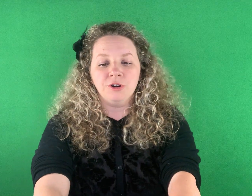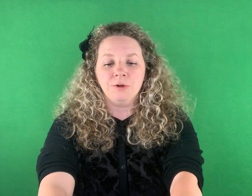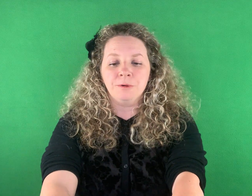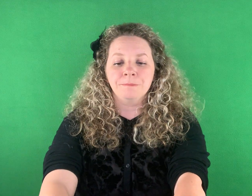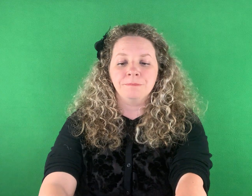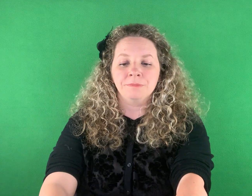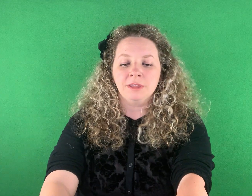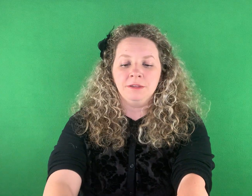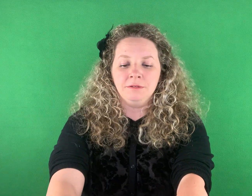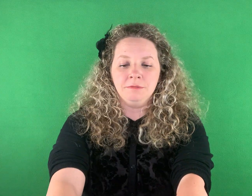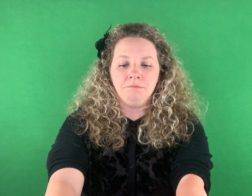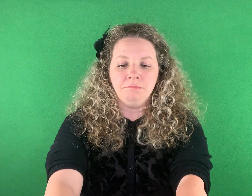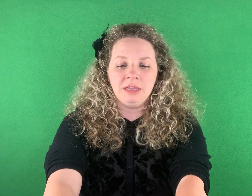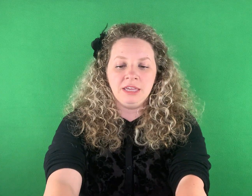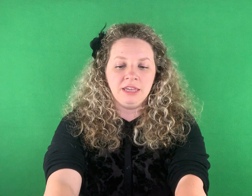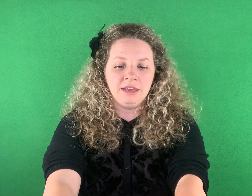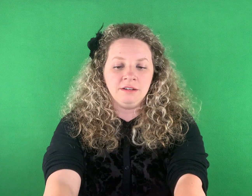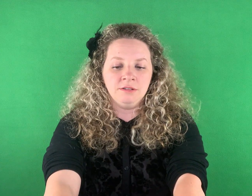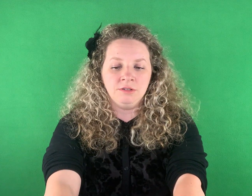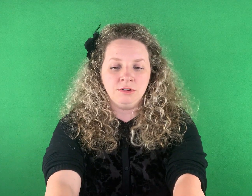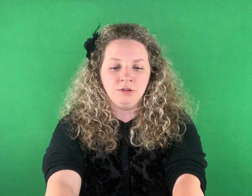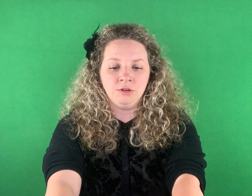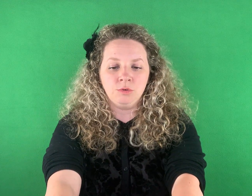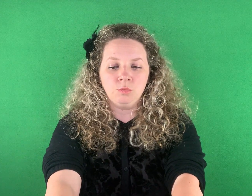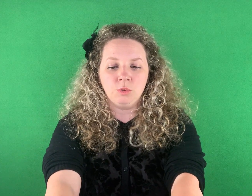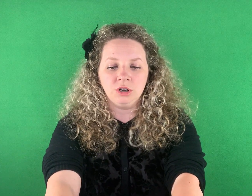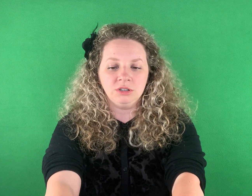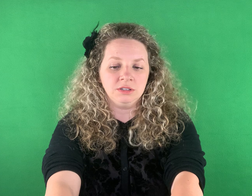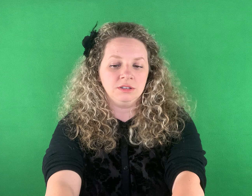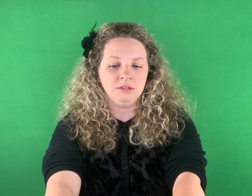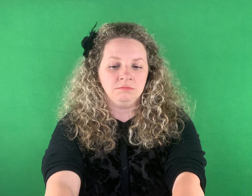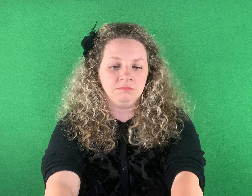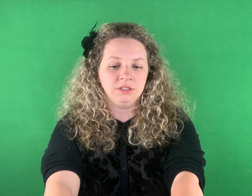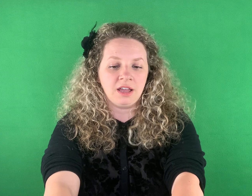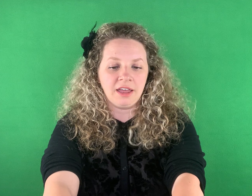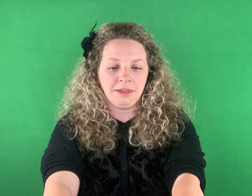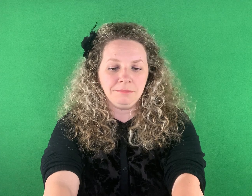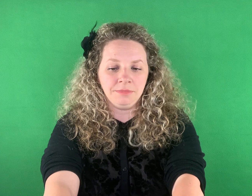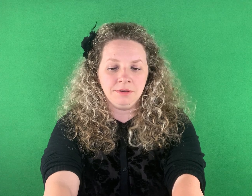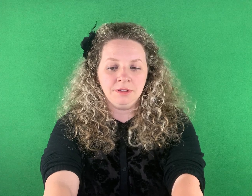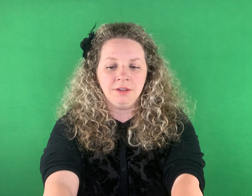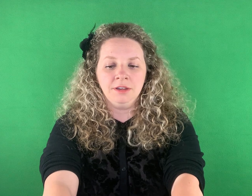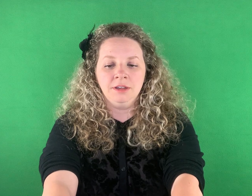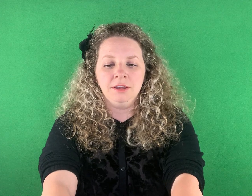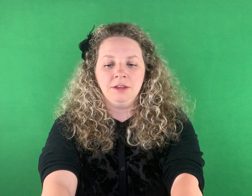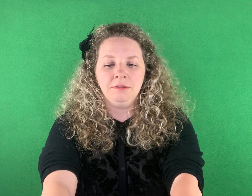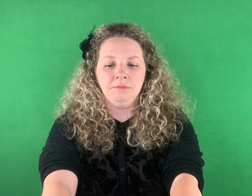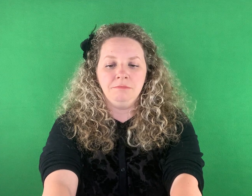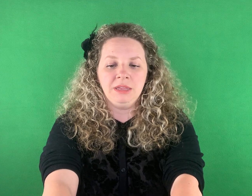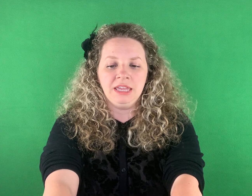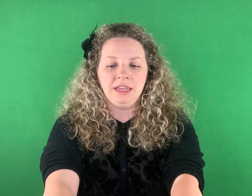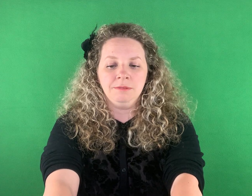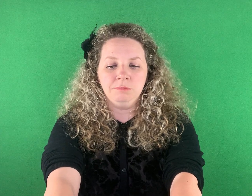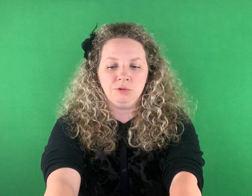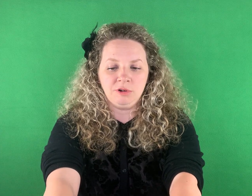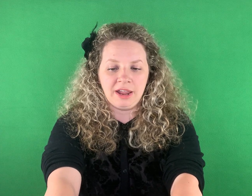ME WORST TIME ME PRAY